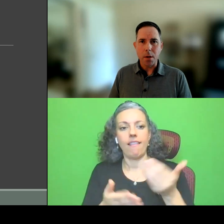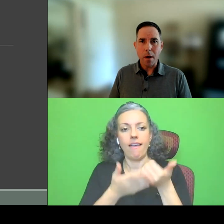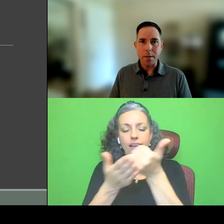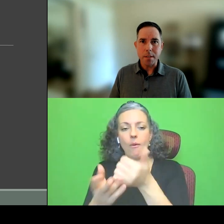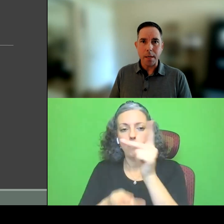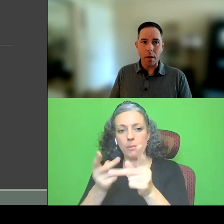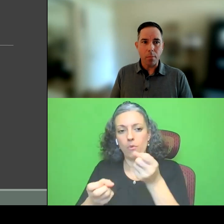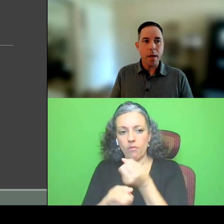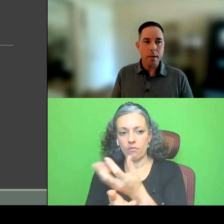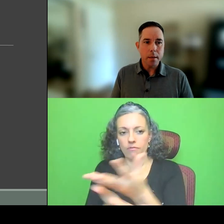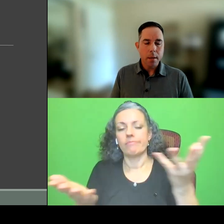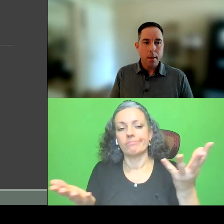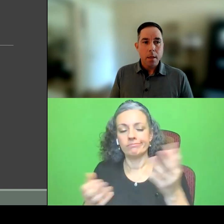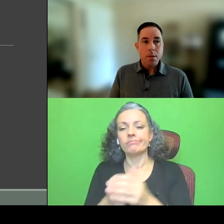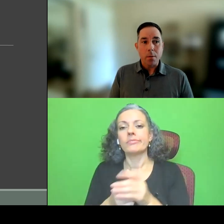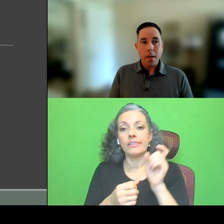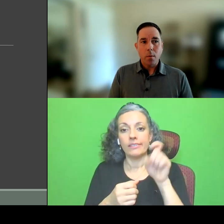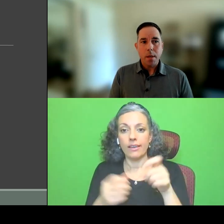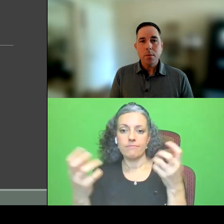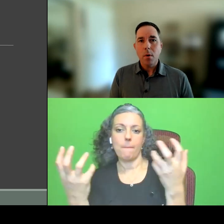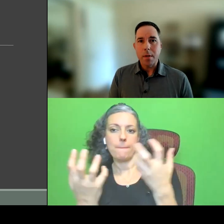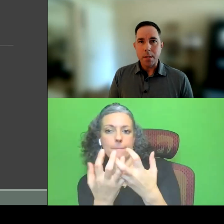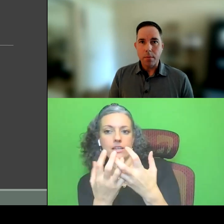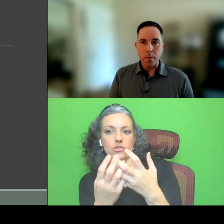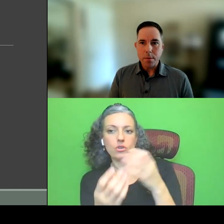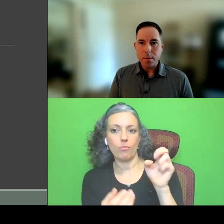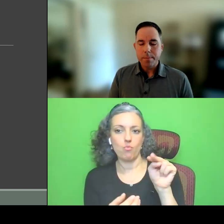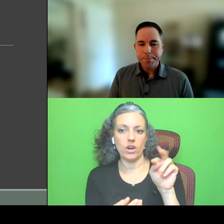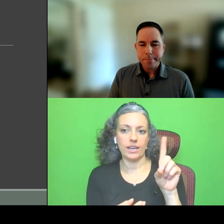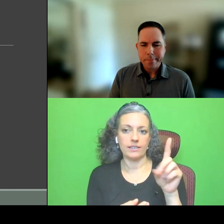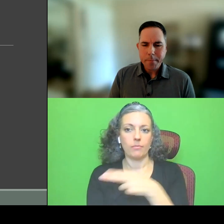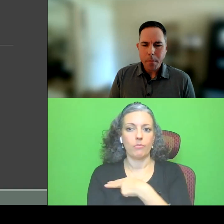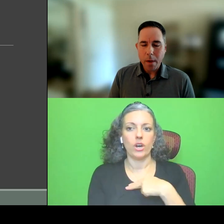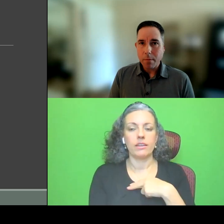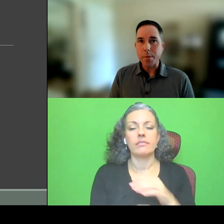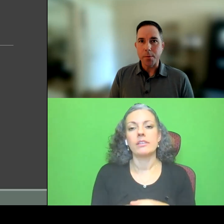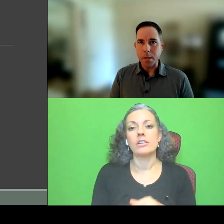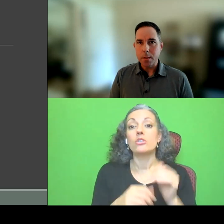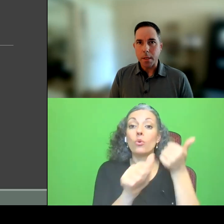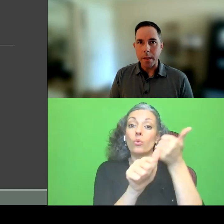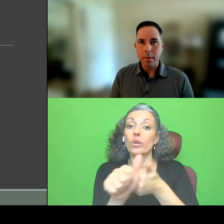to know how to stay on brand. With each one of the influencers, we have opportunities.